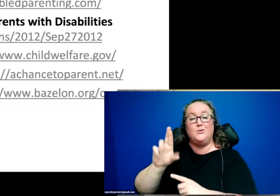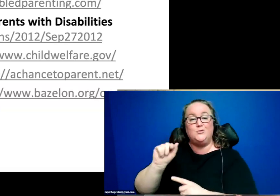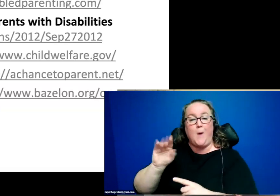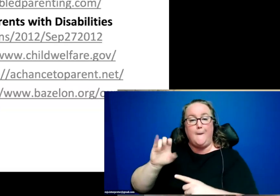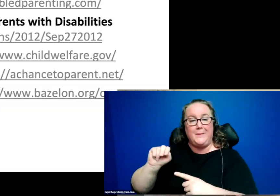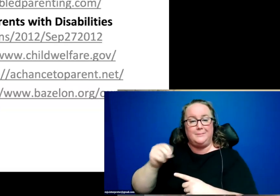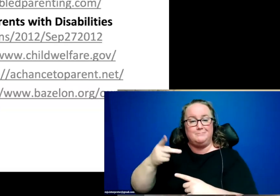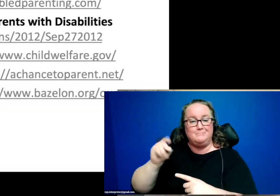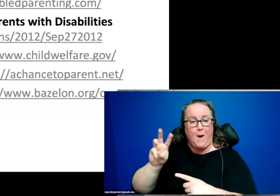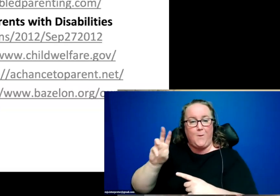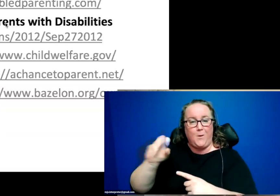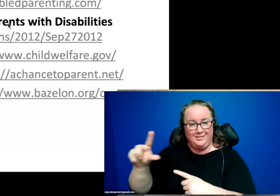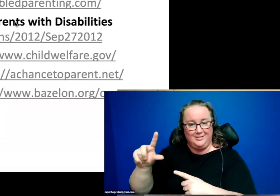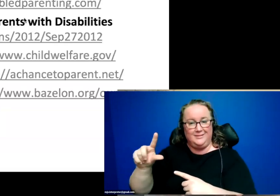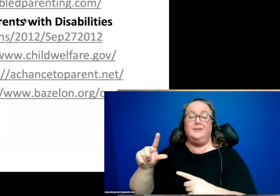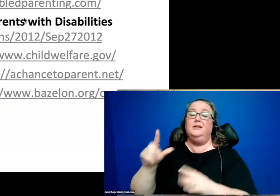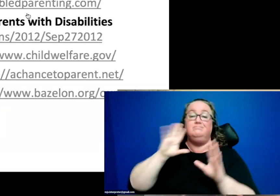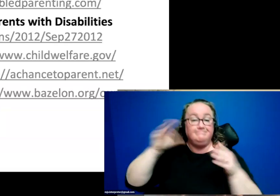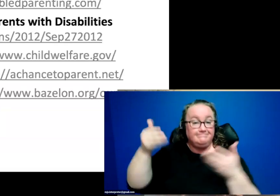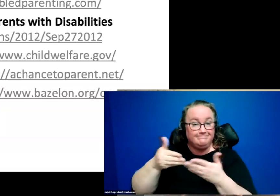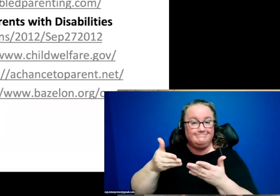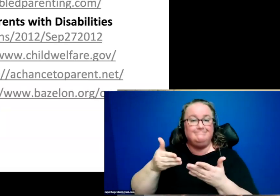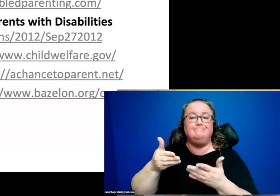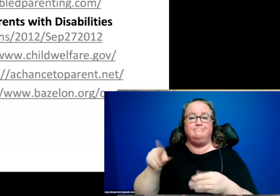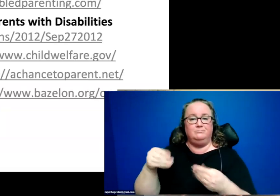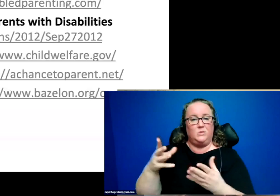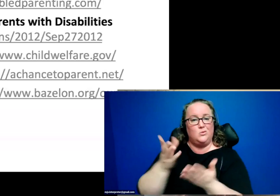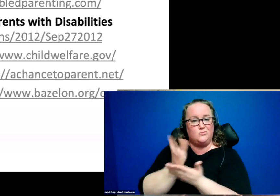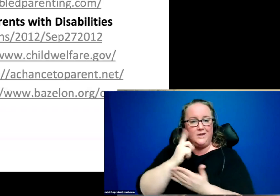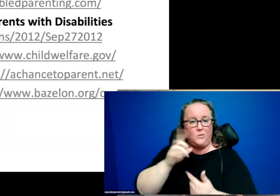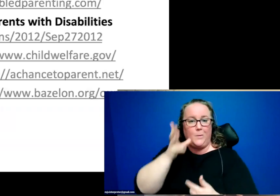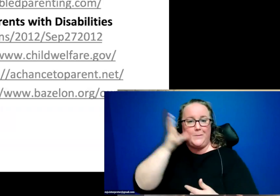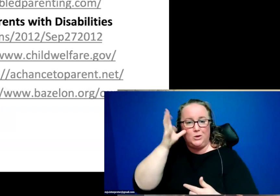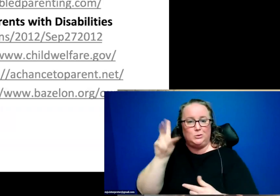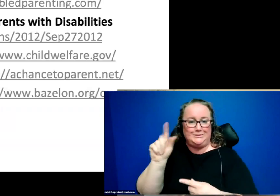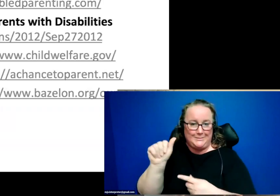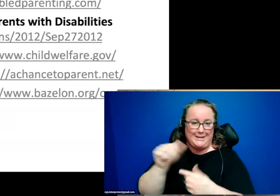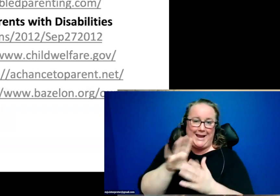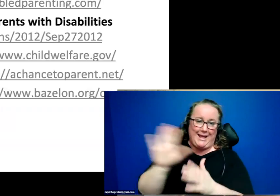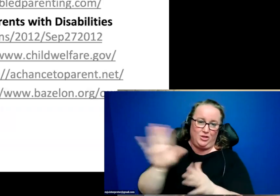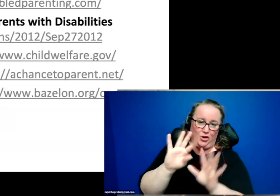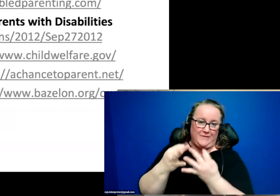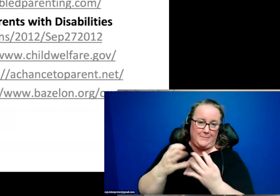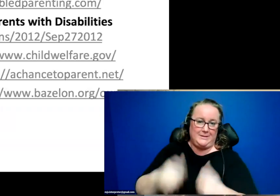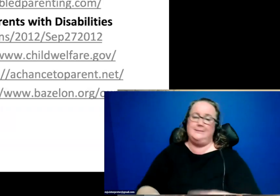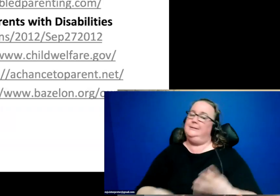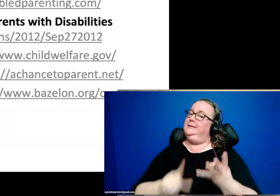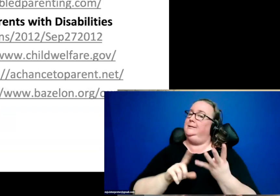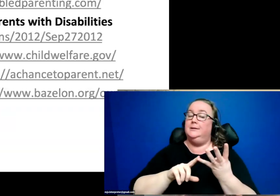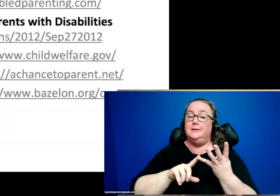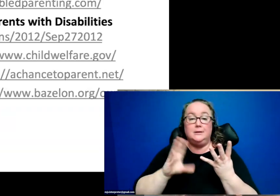and it focuses on ensuring the rights of parents with disabilities and their families, the Child Welfare Information Gateway,